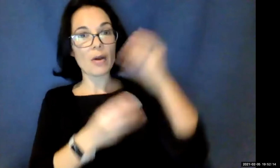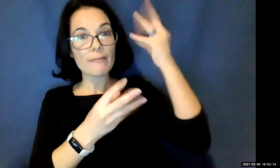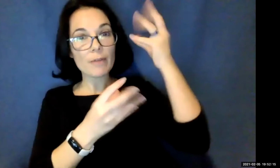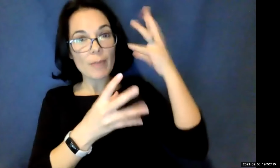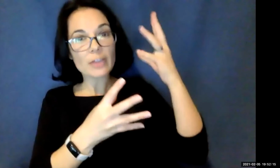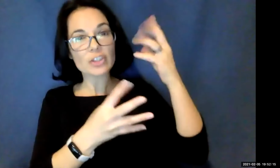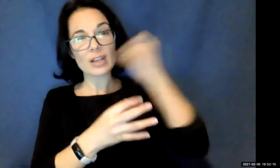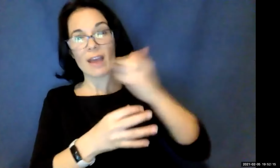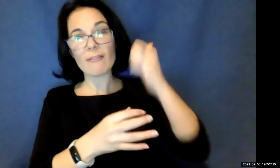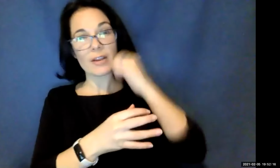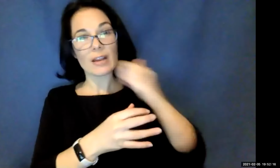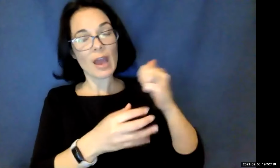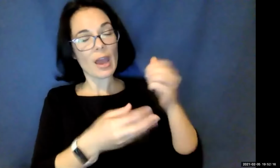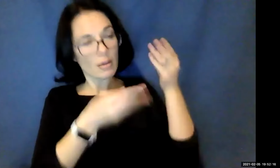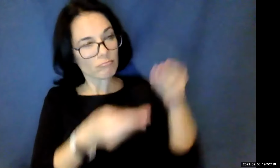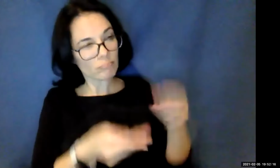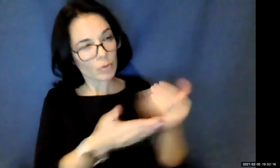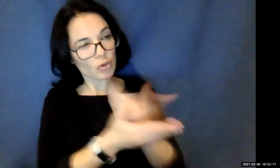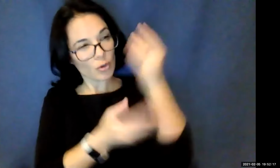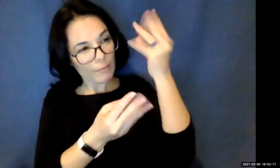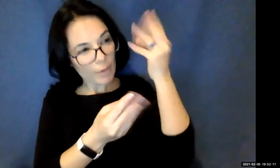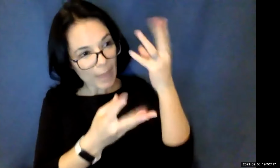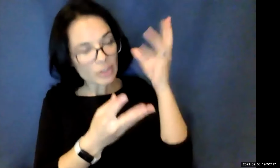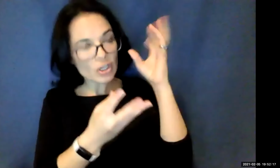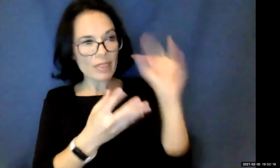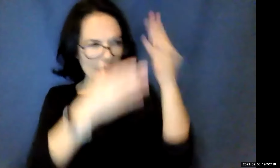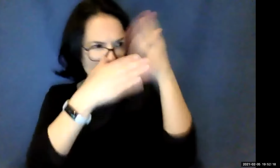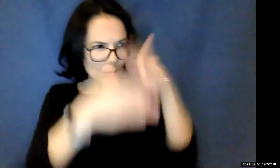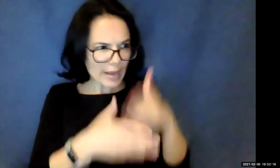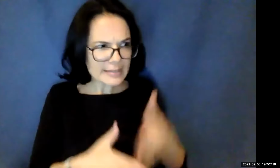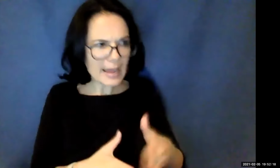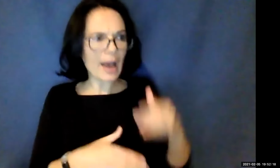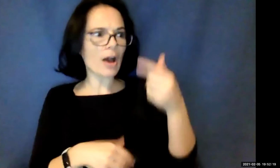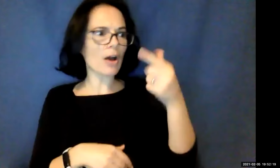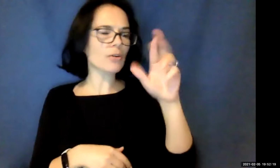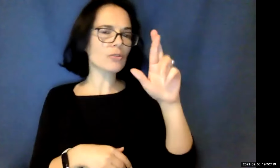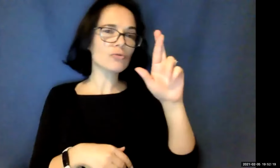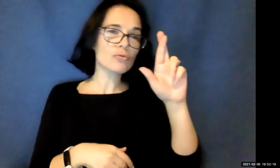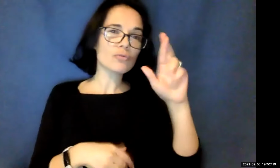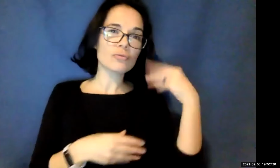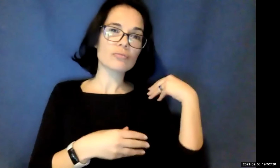the age groups, the gender, as well as the race ethnicity breakdown.